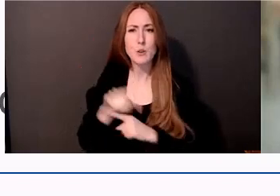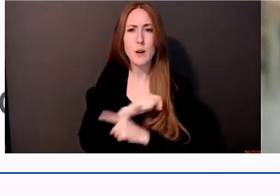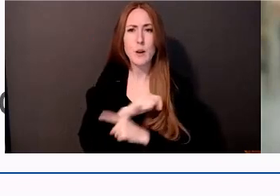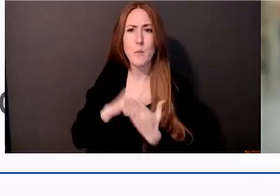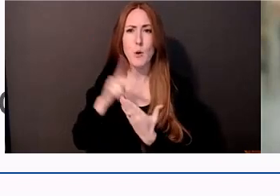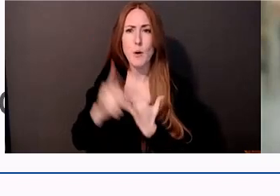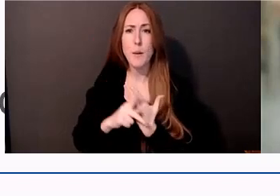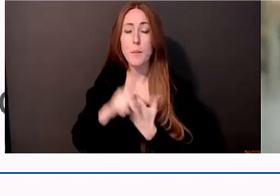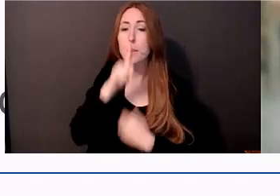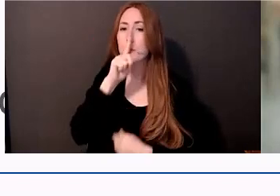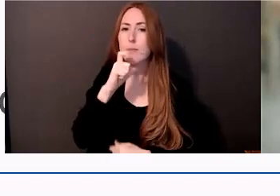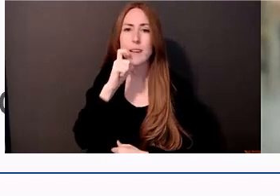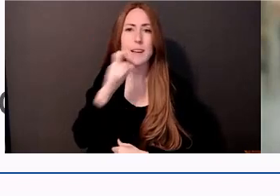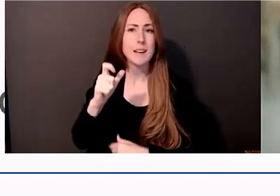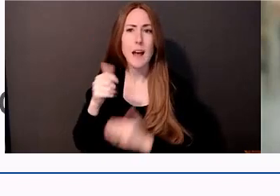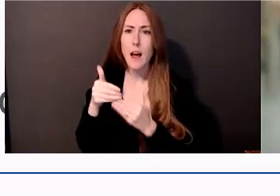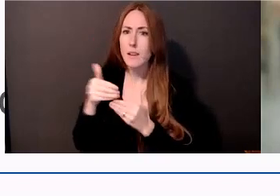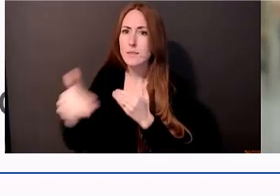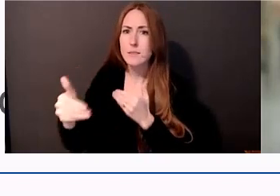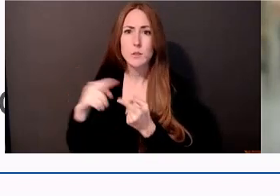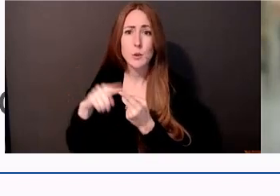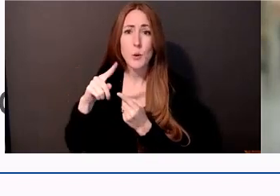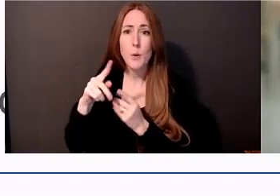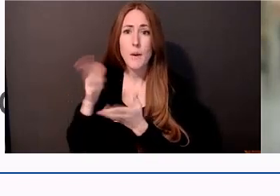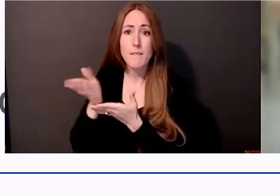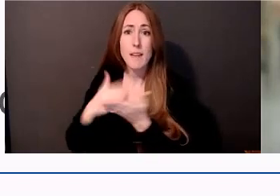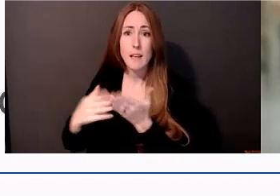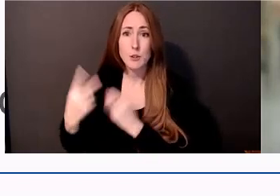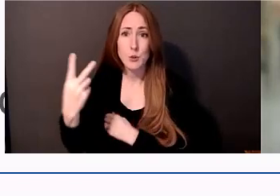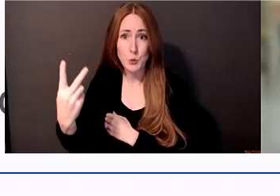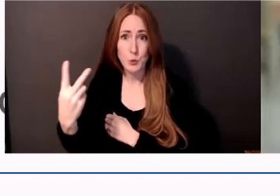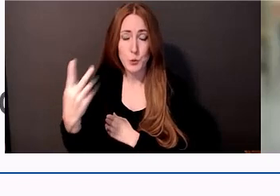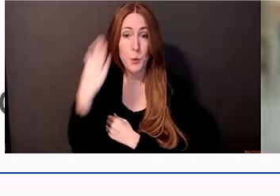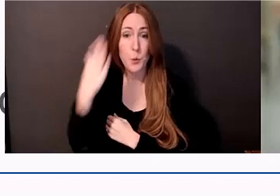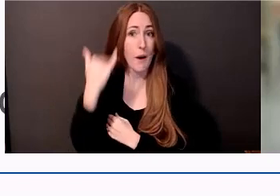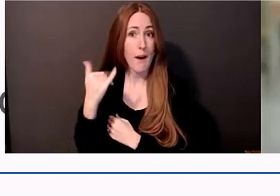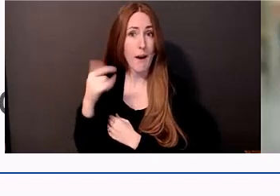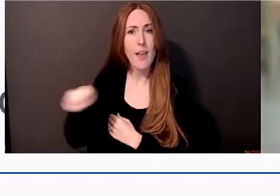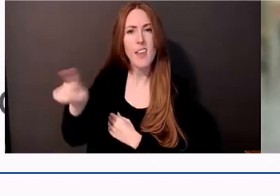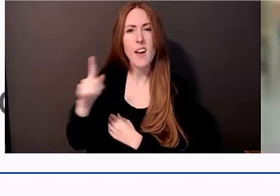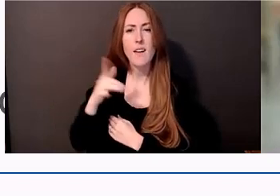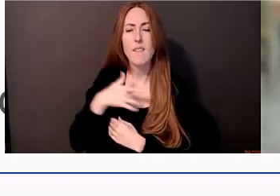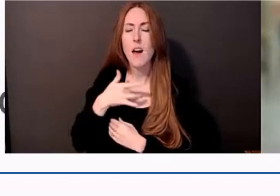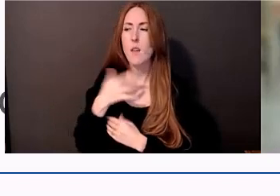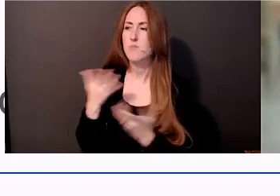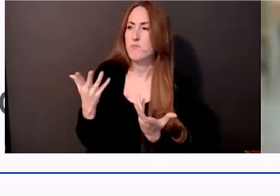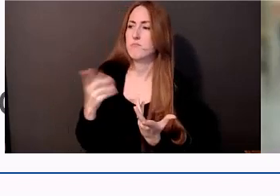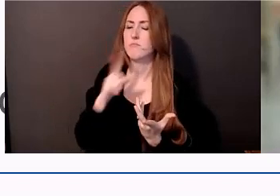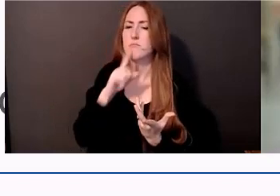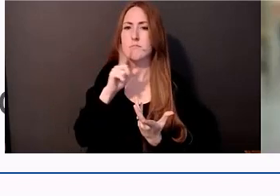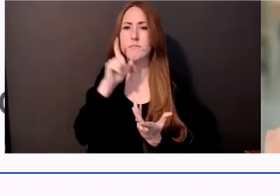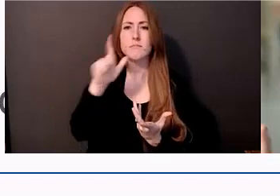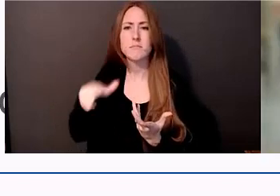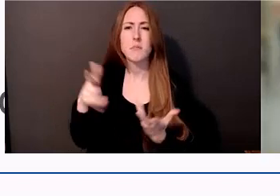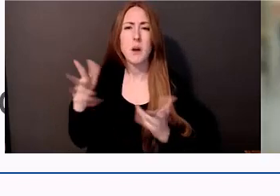because they felt they did not need that next part because they had done some of that work. It helped reinforce their commercialization plan